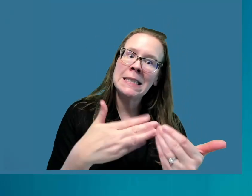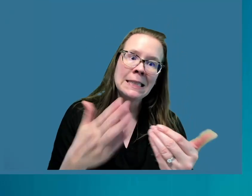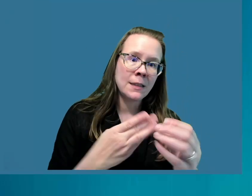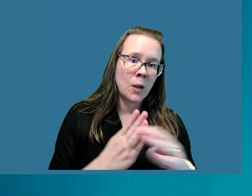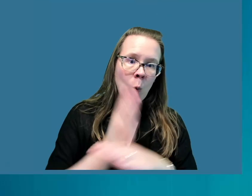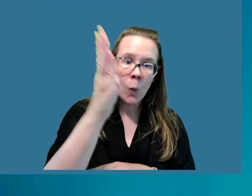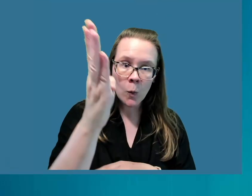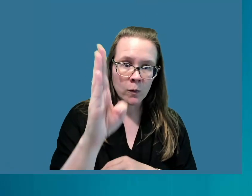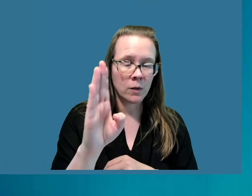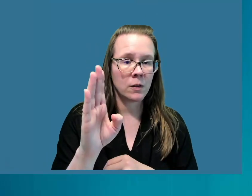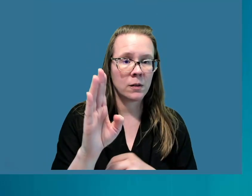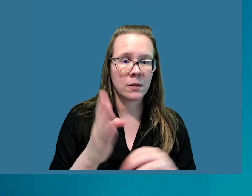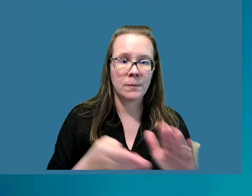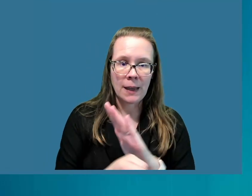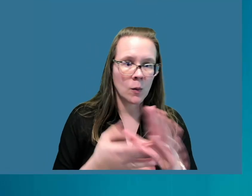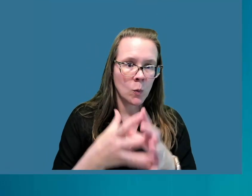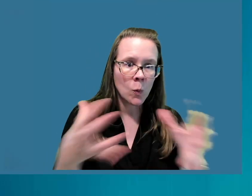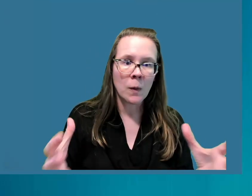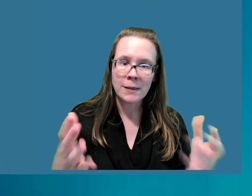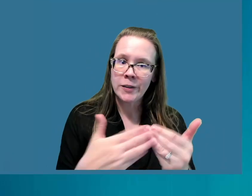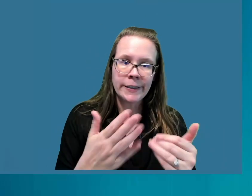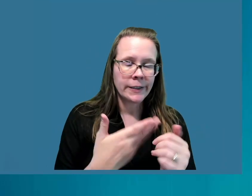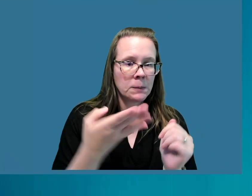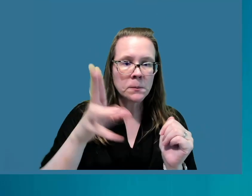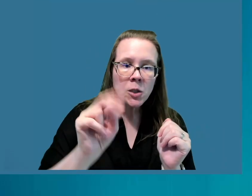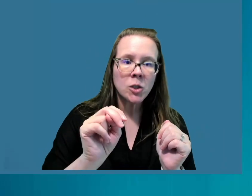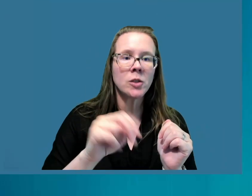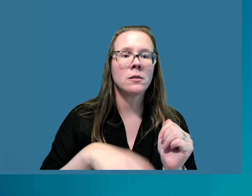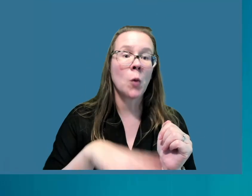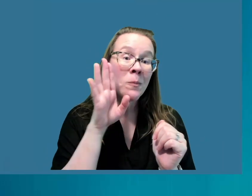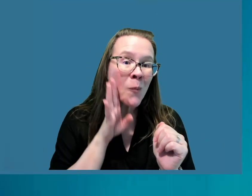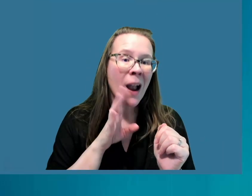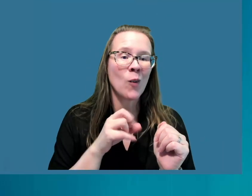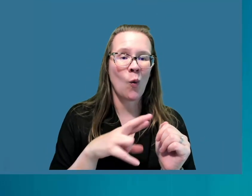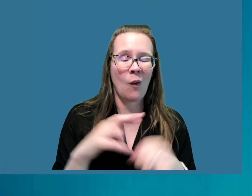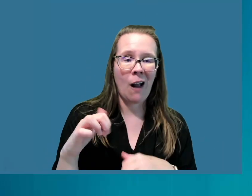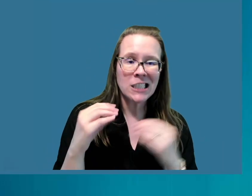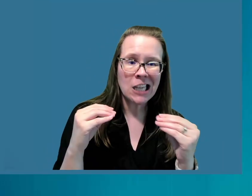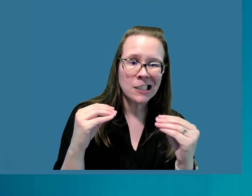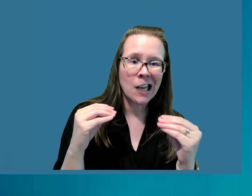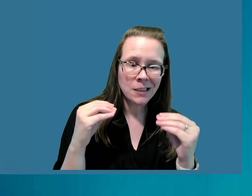So it ends up more even if you turn them a little bit after halfway, in my personal opinion.